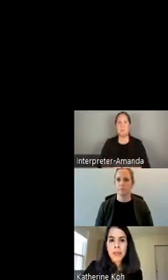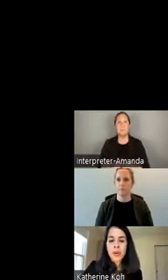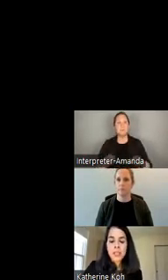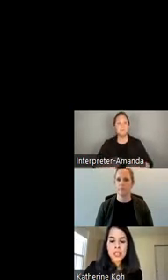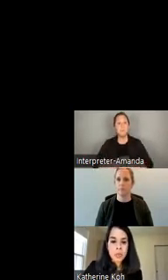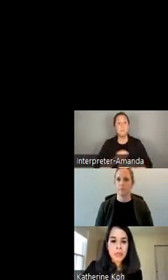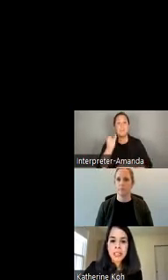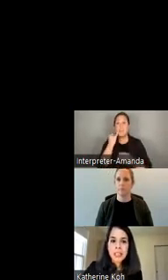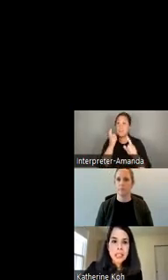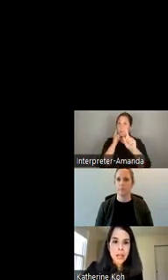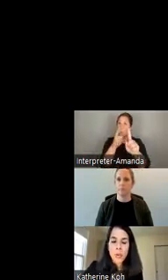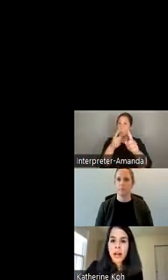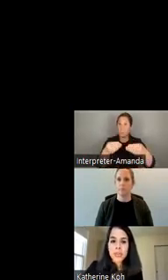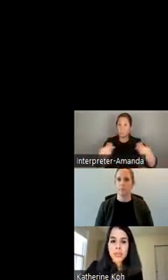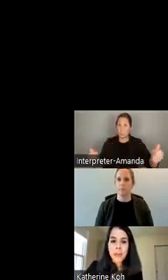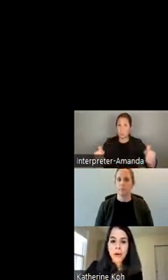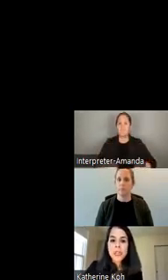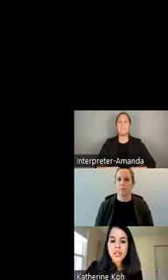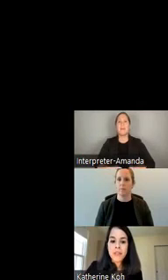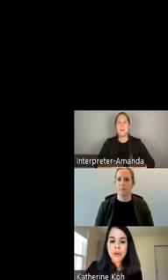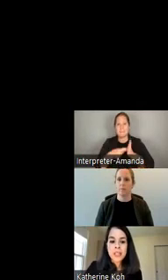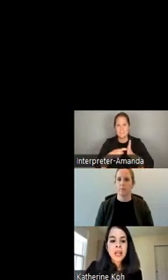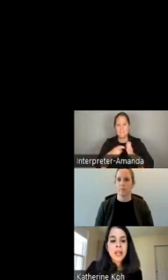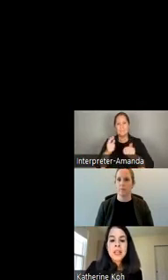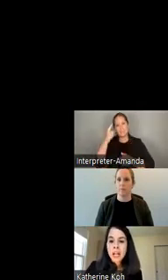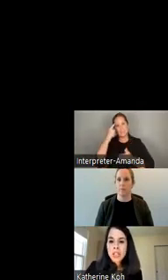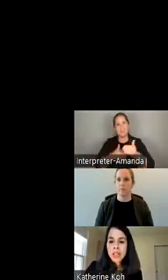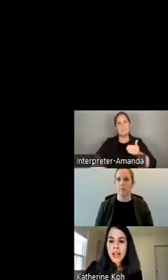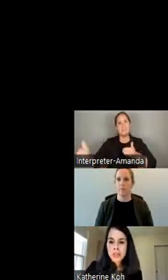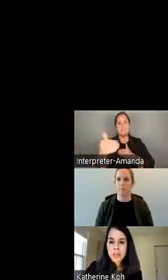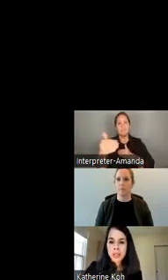of homelessness we really need to take a more Upstream approach and focus not just on housing